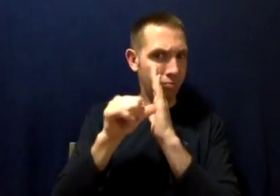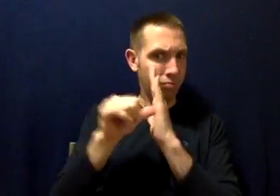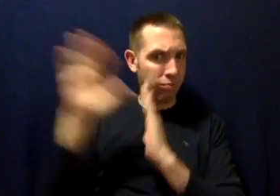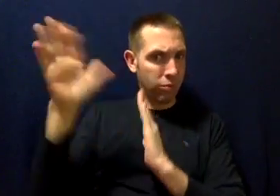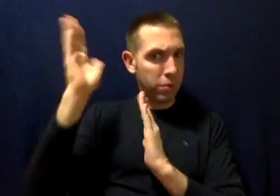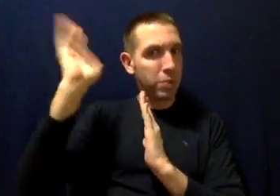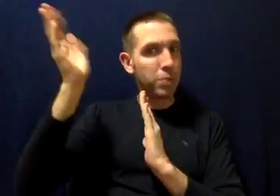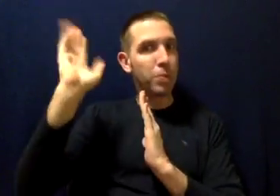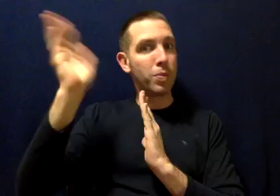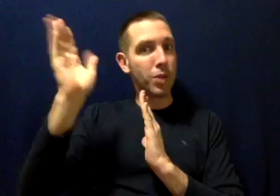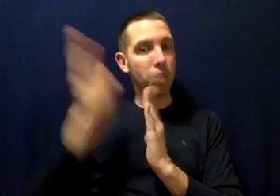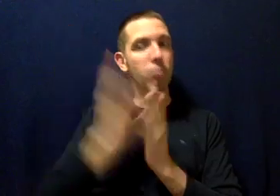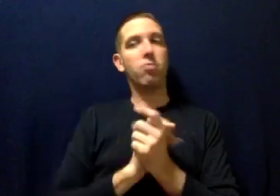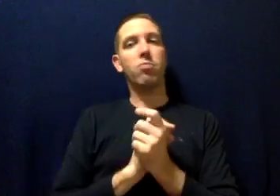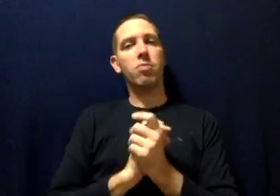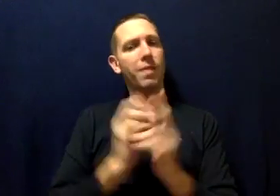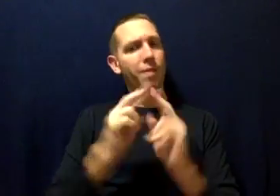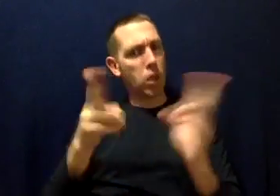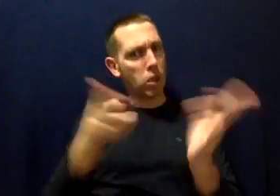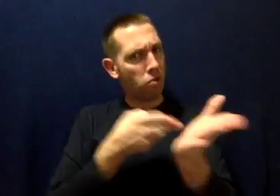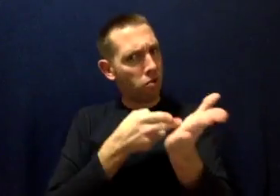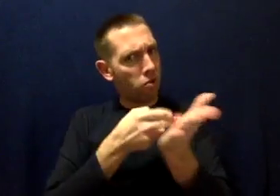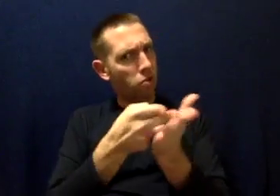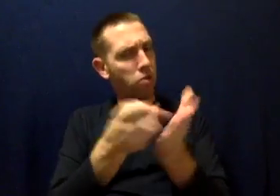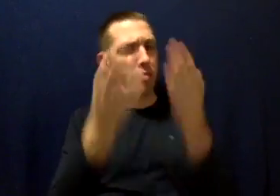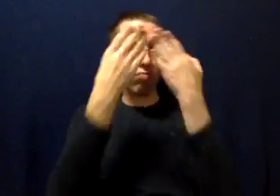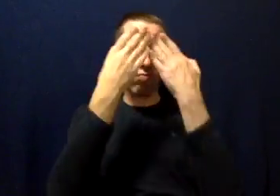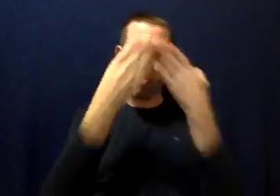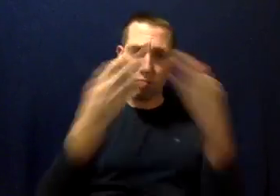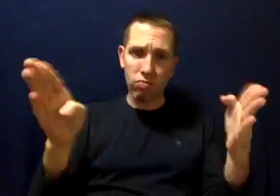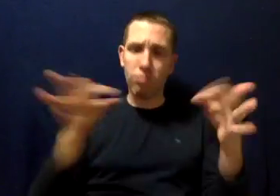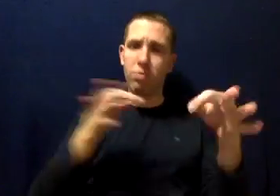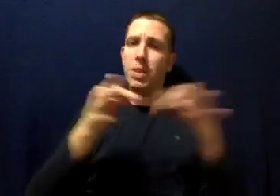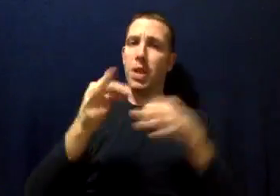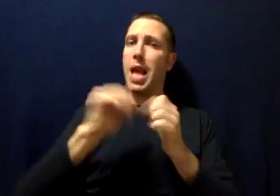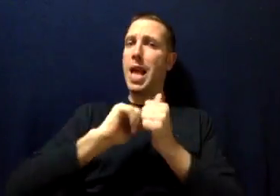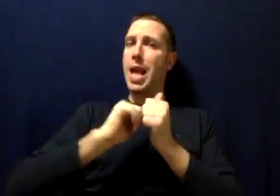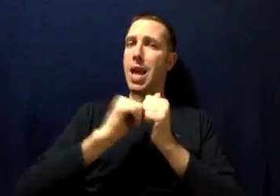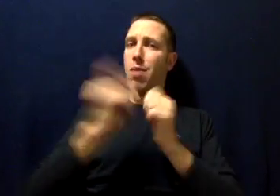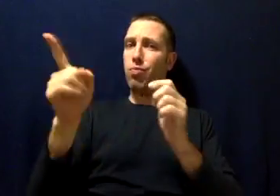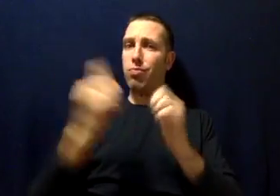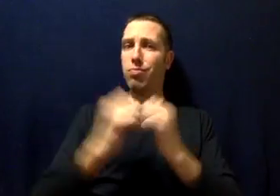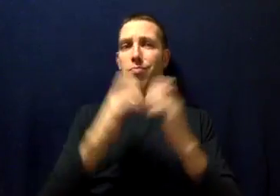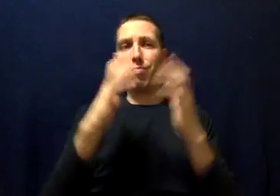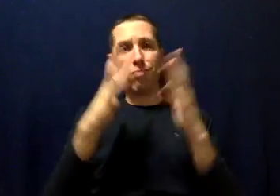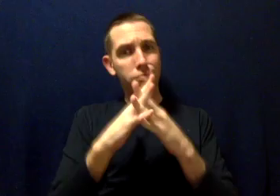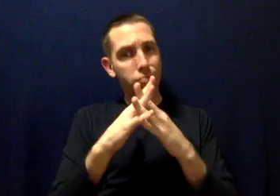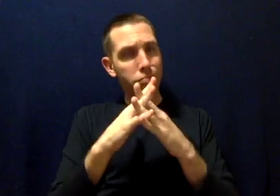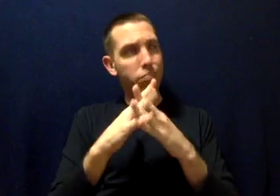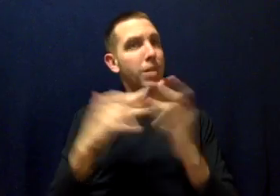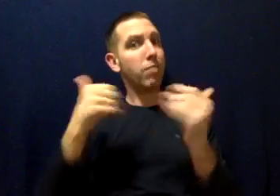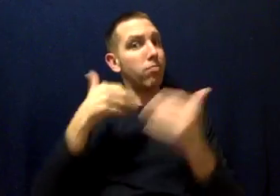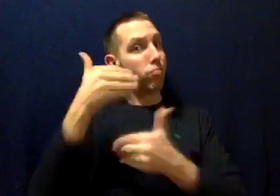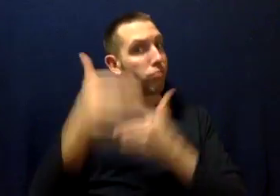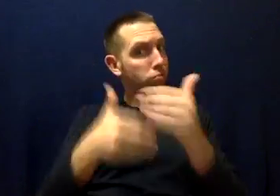He is an impressive speaker. I found him to be very honest and open. He described the history of the Coalition